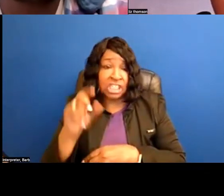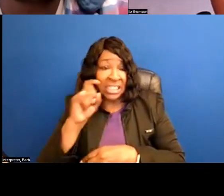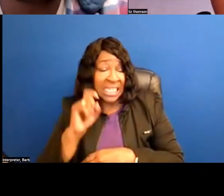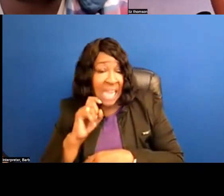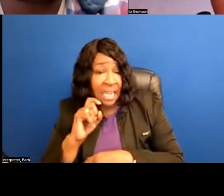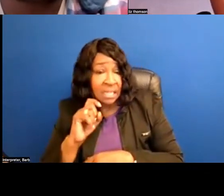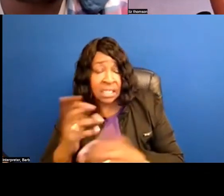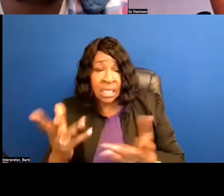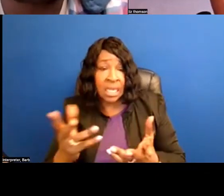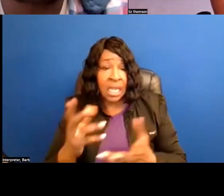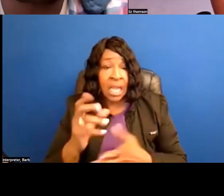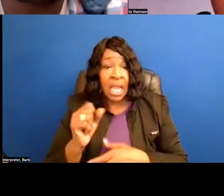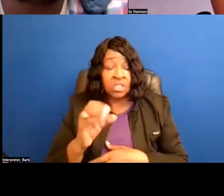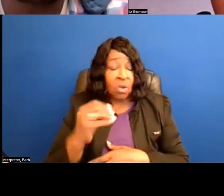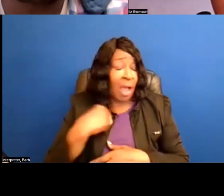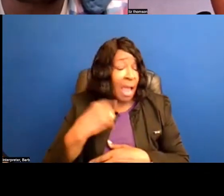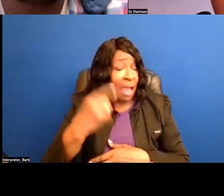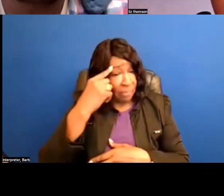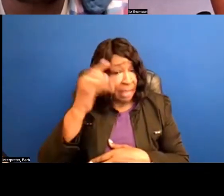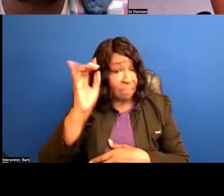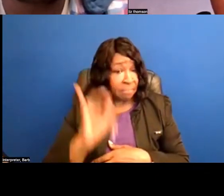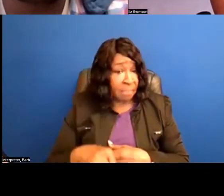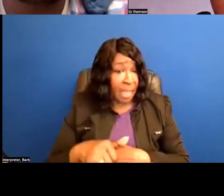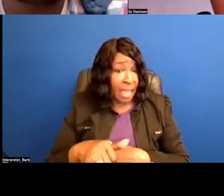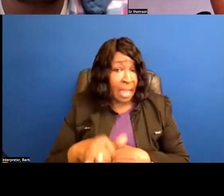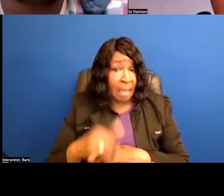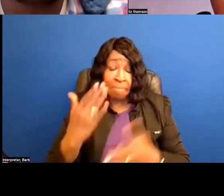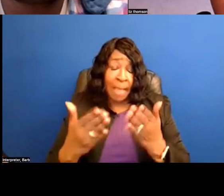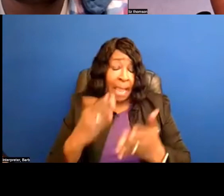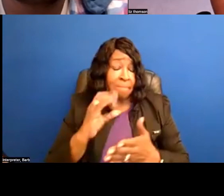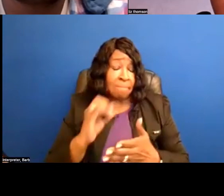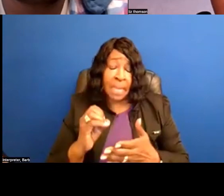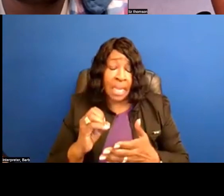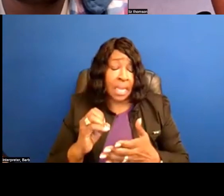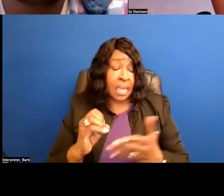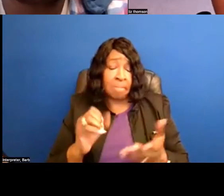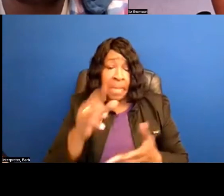And I think that might be because of thinking about bodies